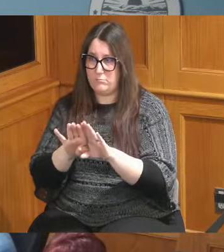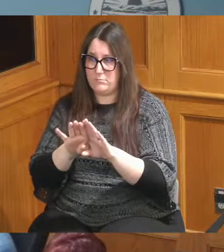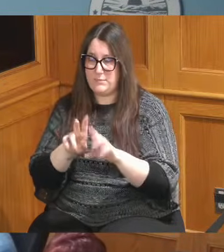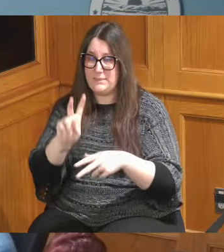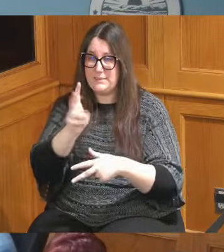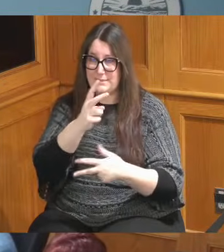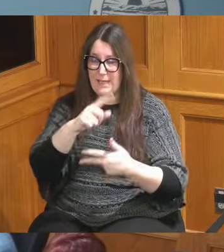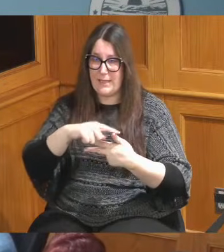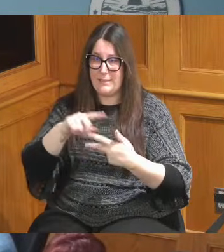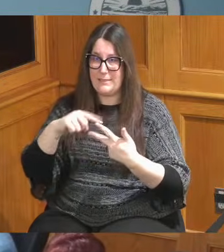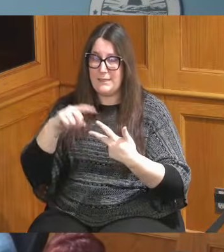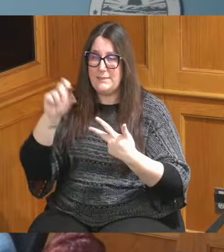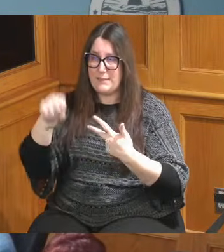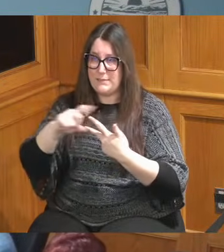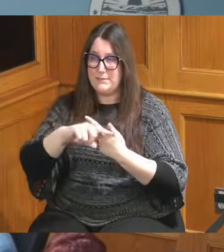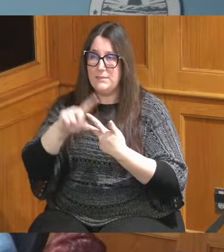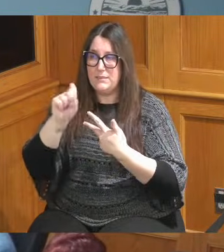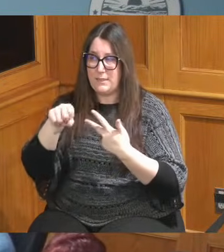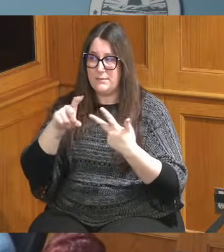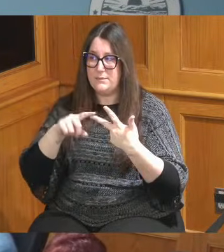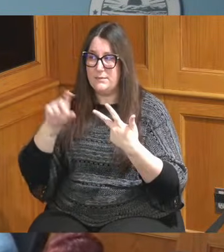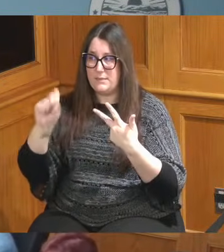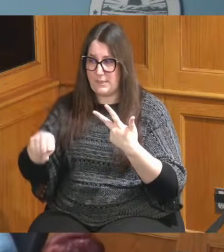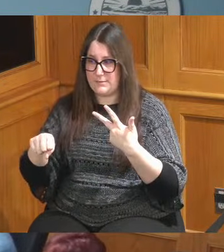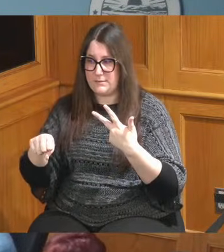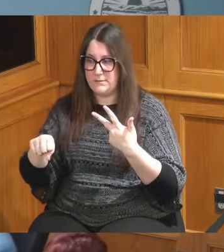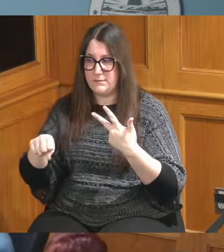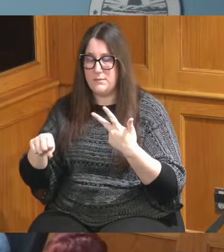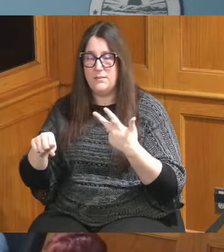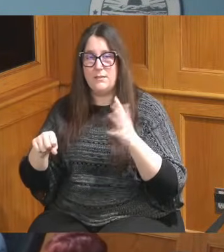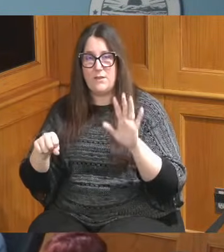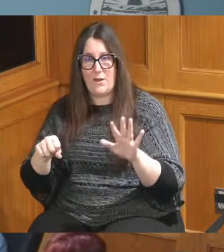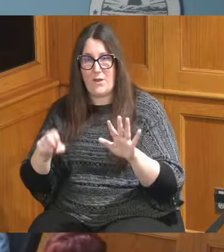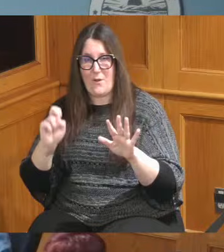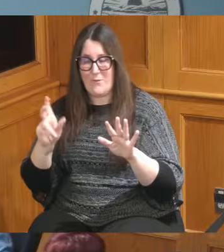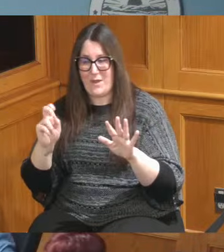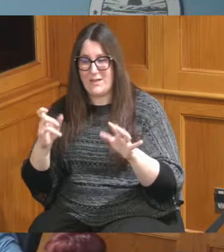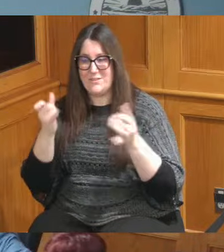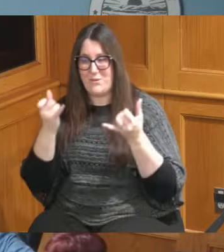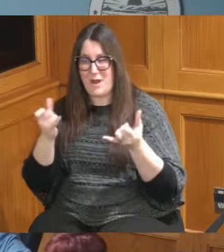Commissioner Reece. Yes. Commissioner Driehaus. So we have before us an executive session.